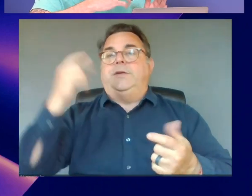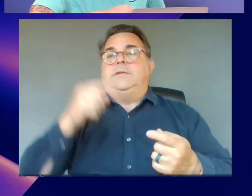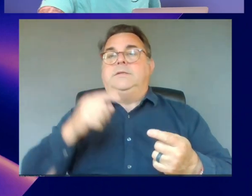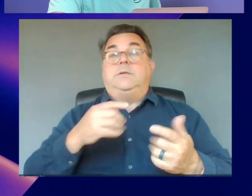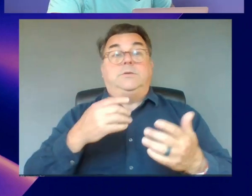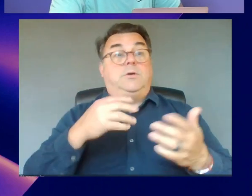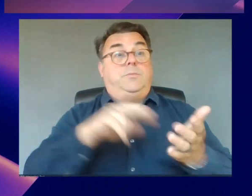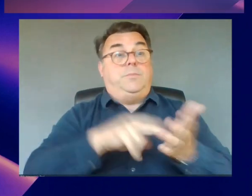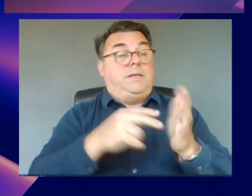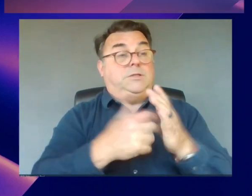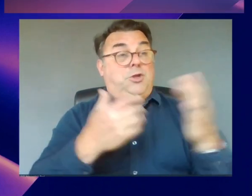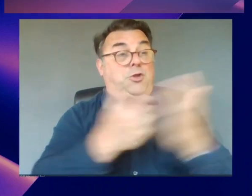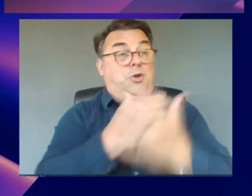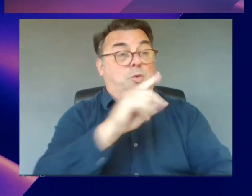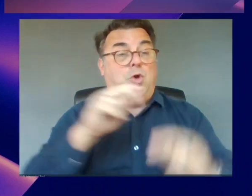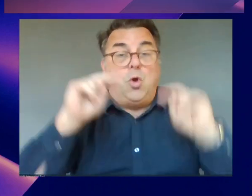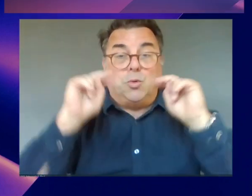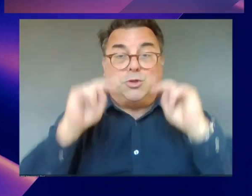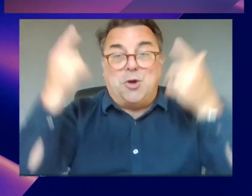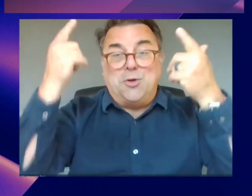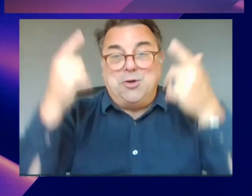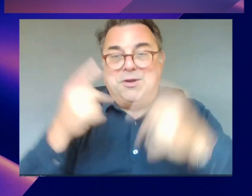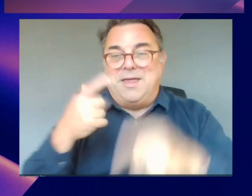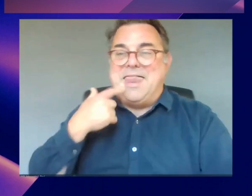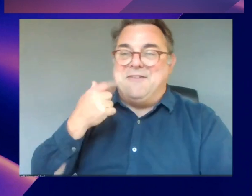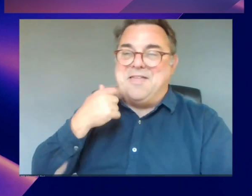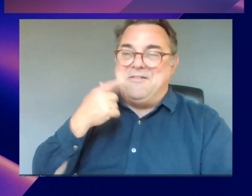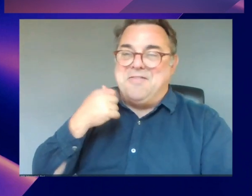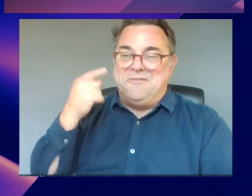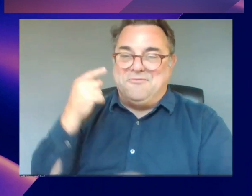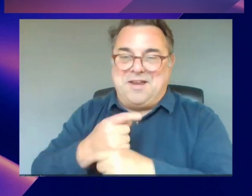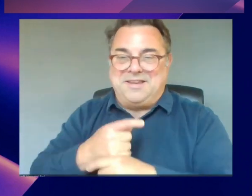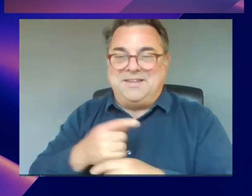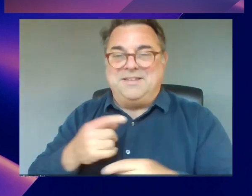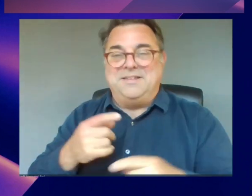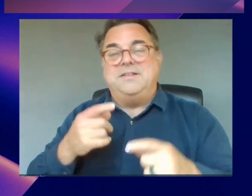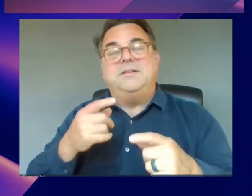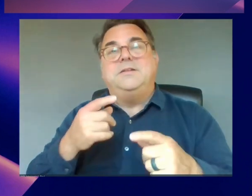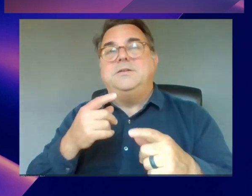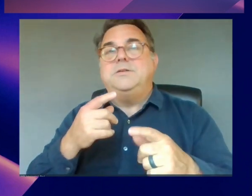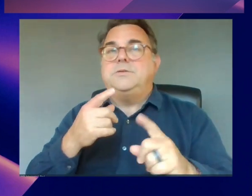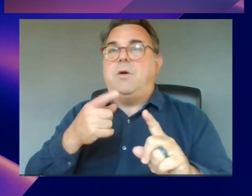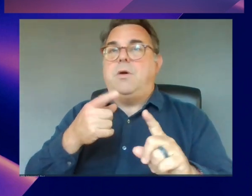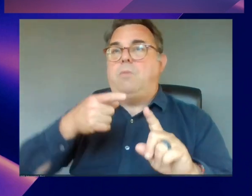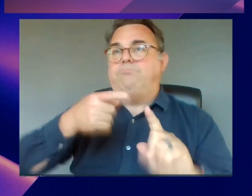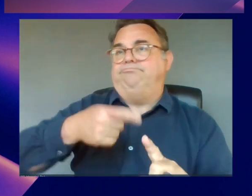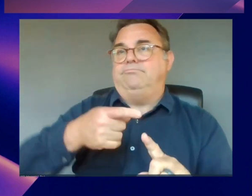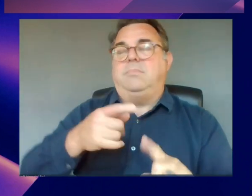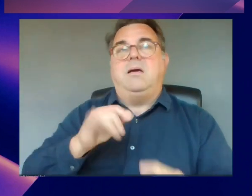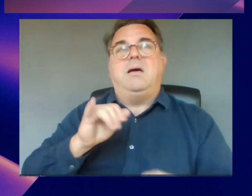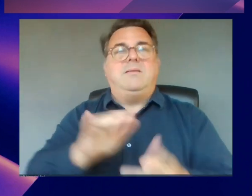Yep, yep, yeah, yeah, yeah, yeah, exactly. But, and again, the relevant events would immediately kind of signal towards that. Nice. - So you go back.